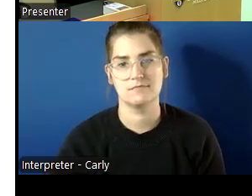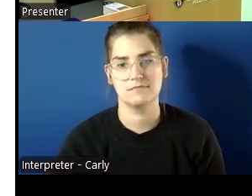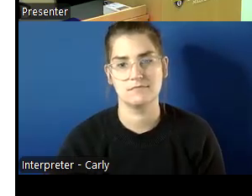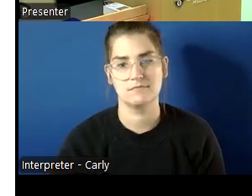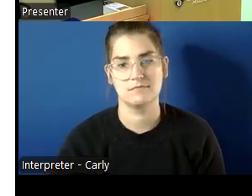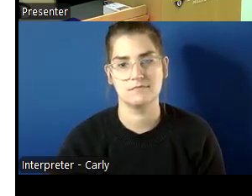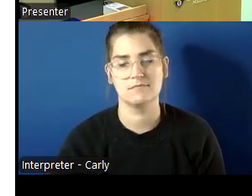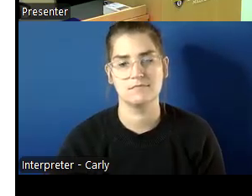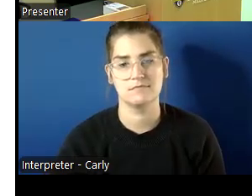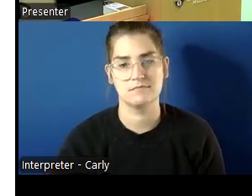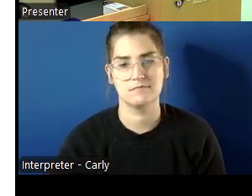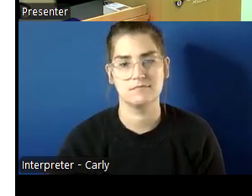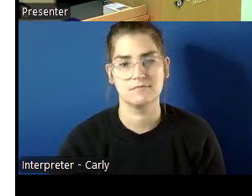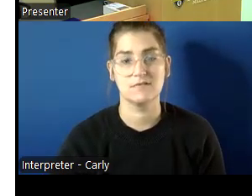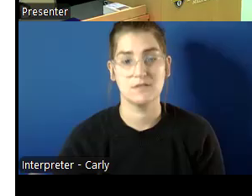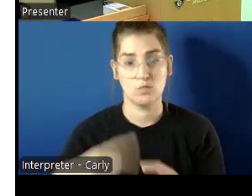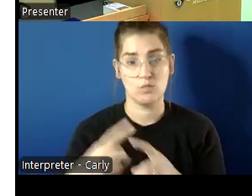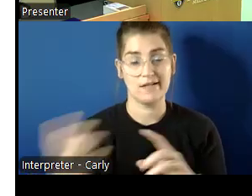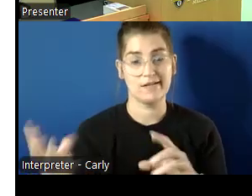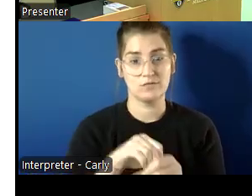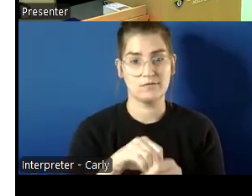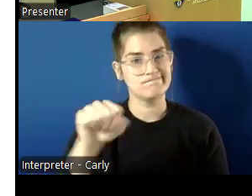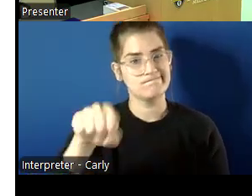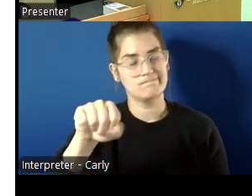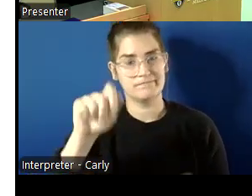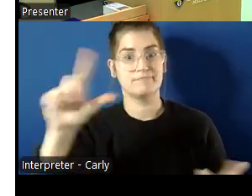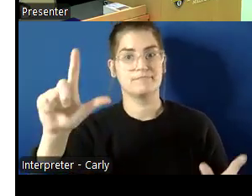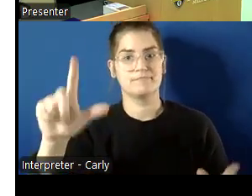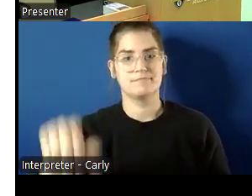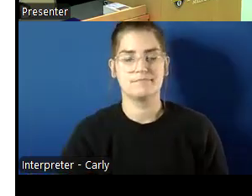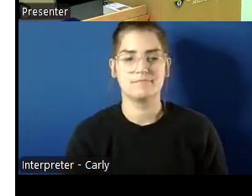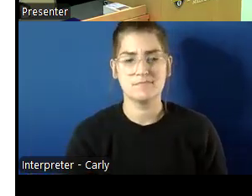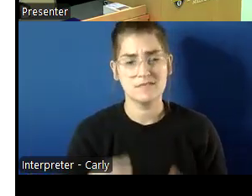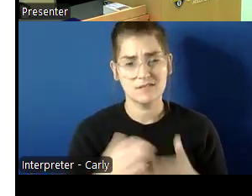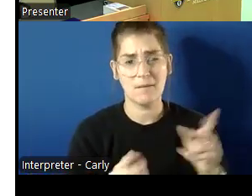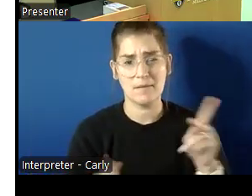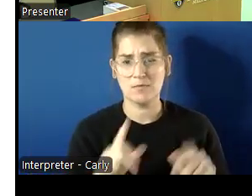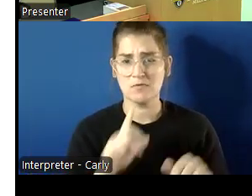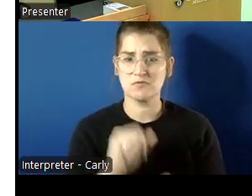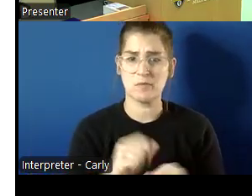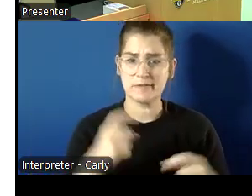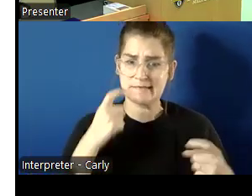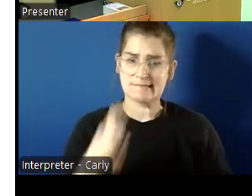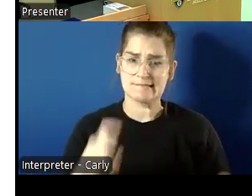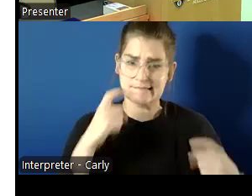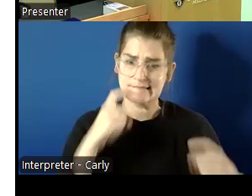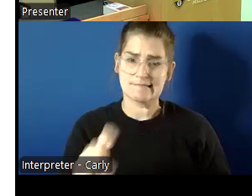andor addressed? when the cultural pe some people actually come to tears because they feel seen. I